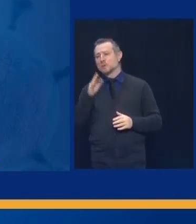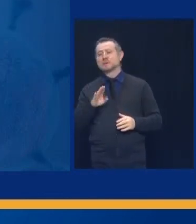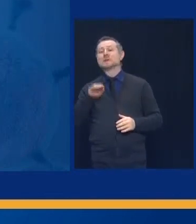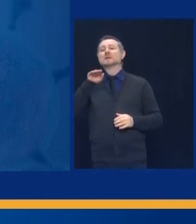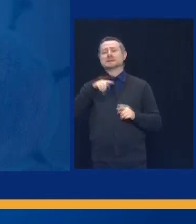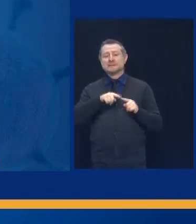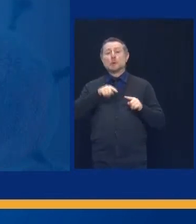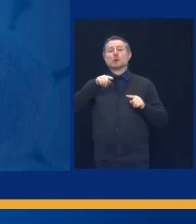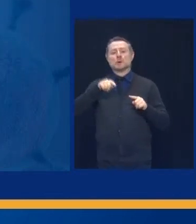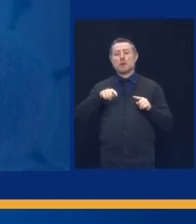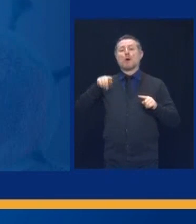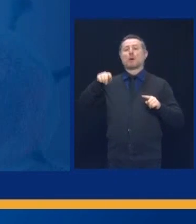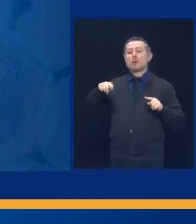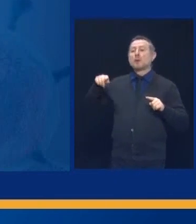WITH A MICROCLUSTER STRATEGY,